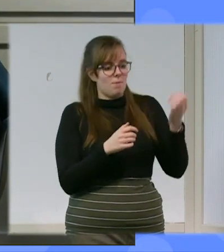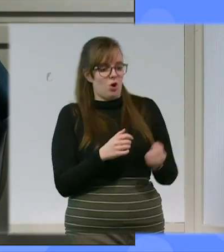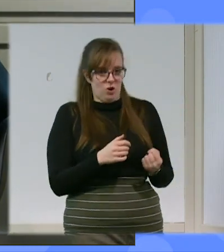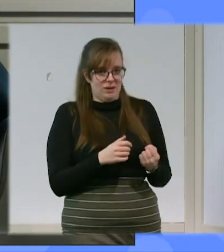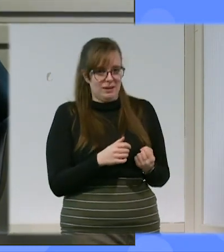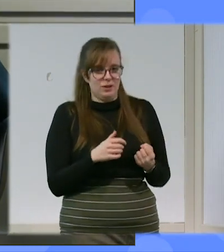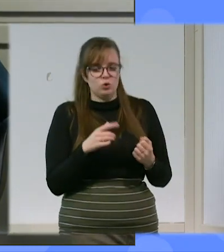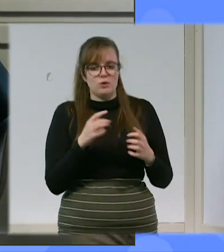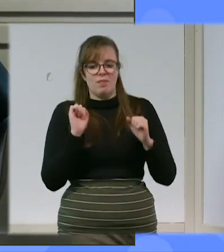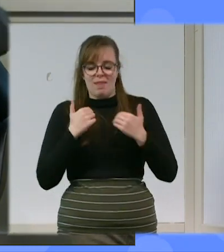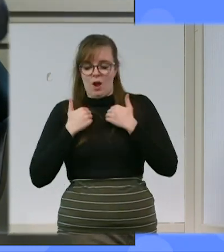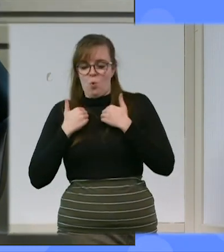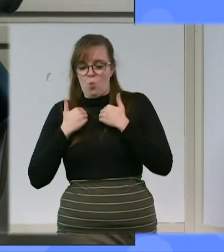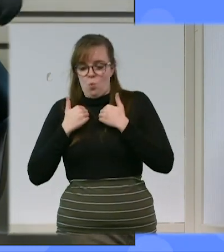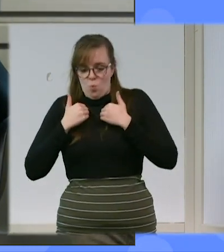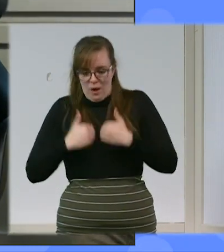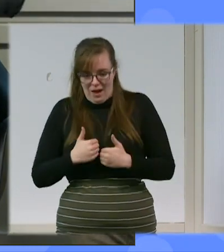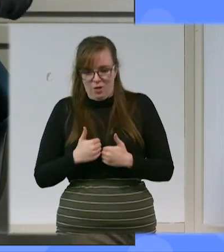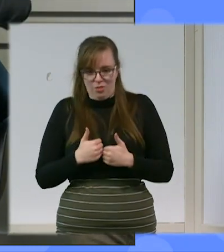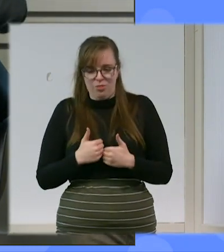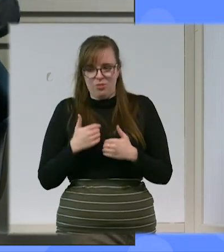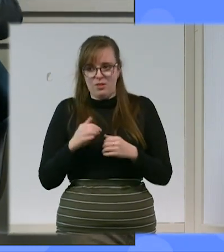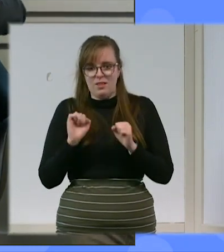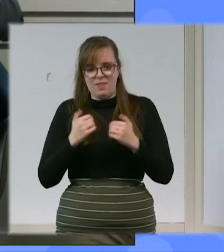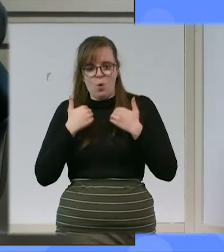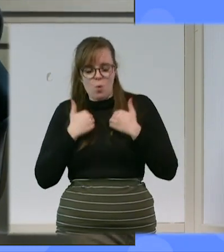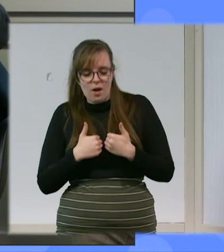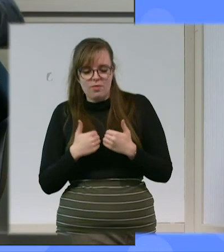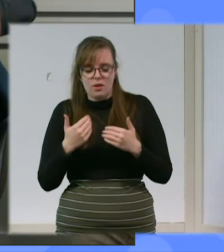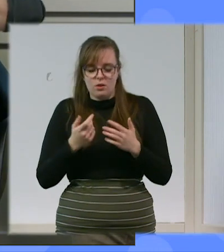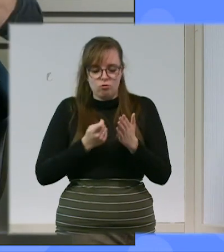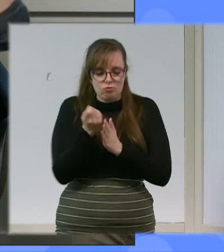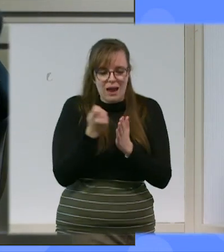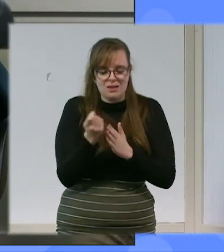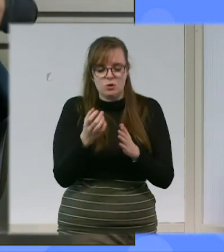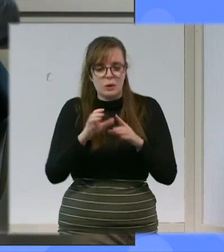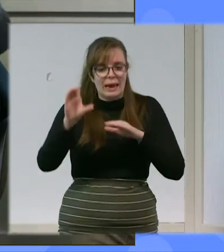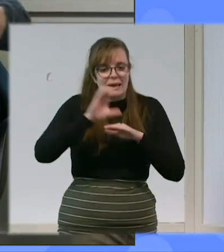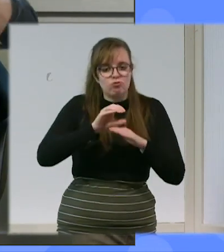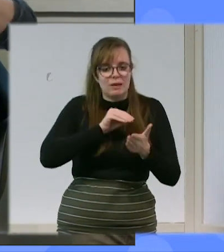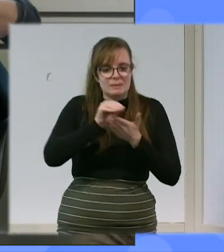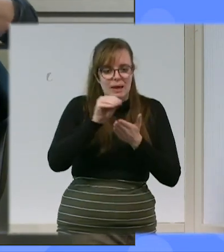it's their wealth that the the cream that comes from their wealth through rents through interest payments through dividends and share payments and so on